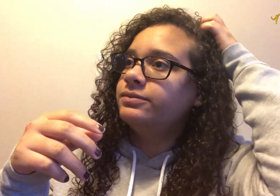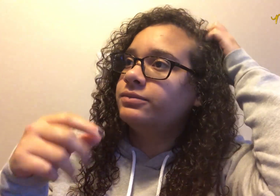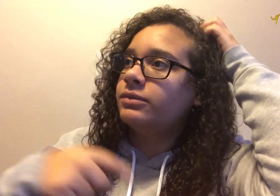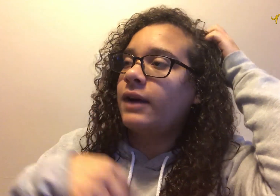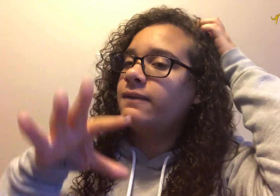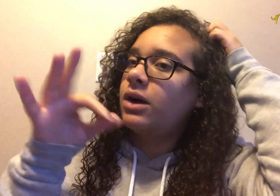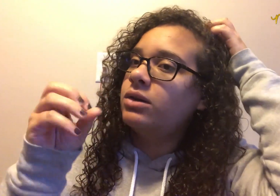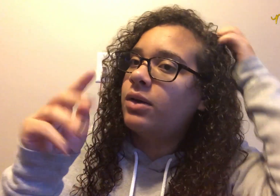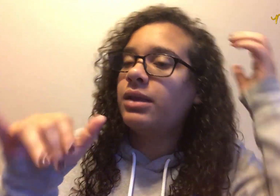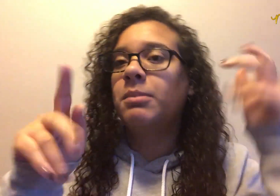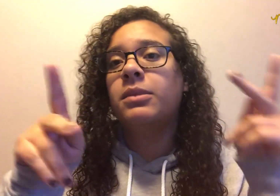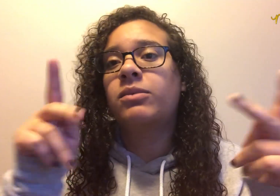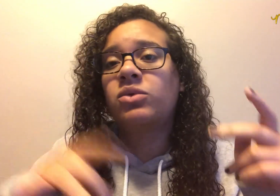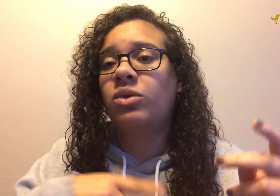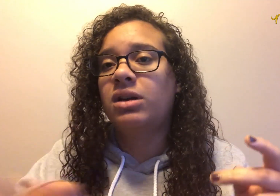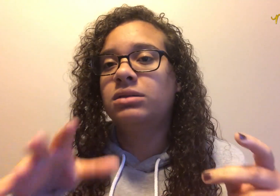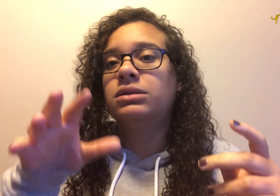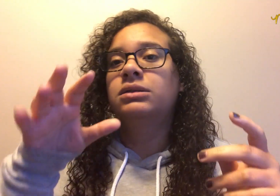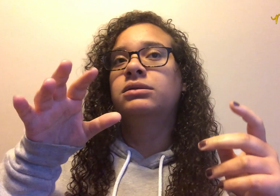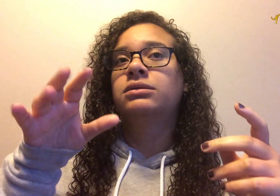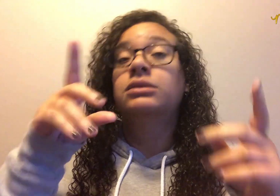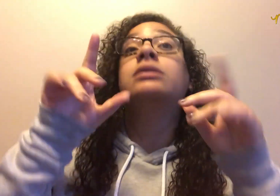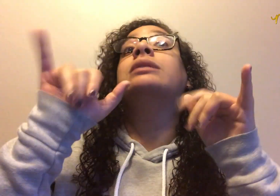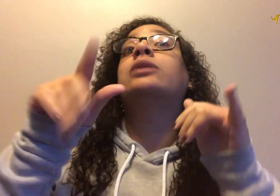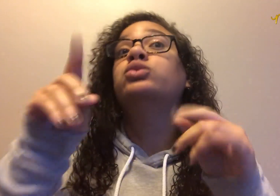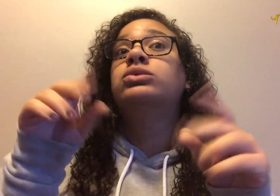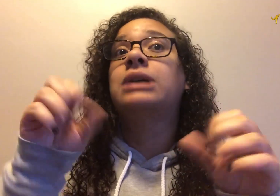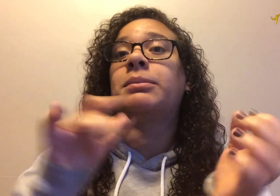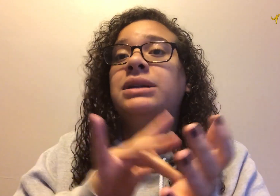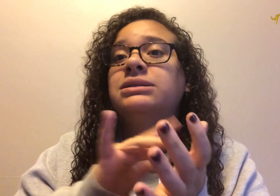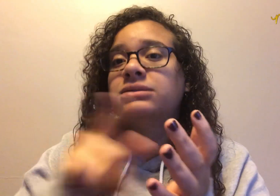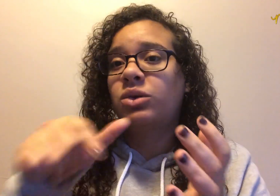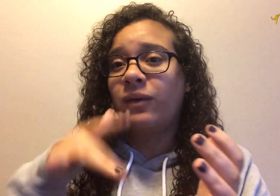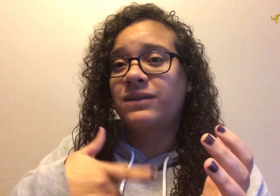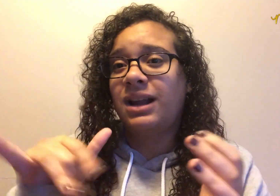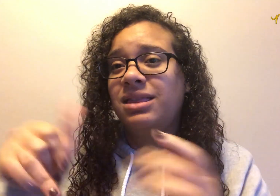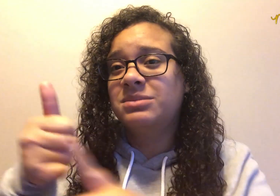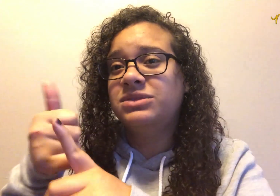I discovered that people don't... they don't feel like themselves on medication.